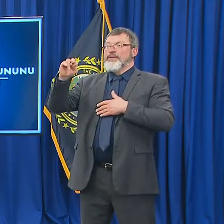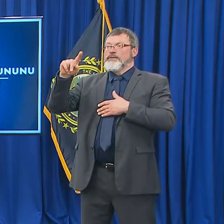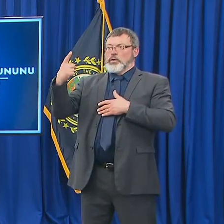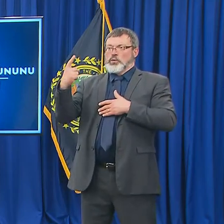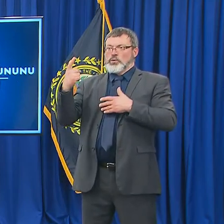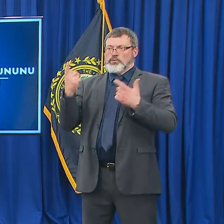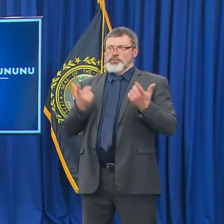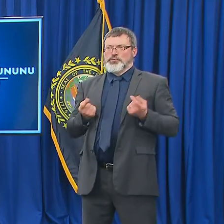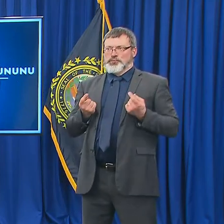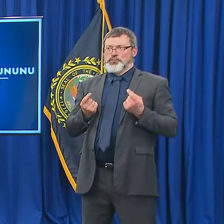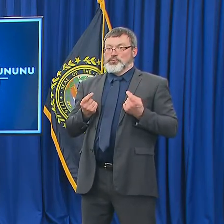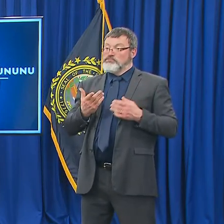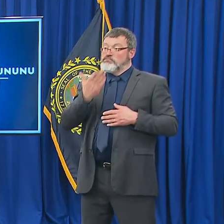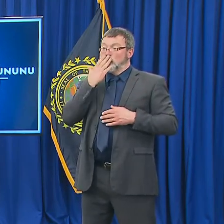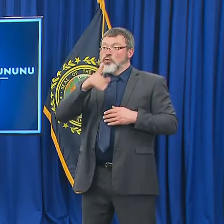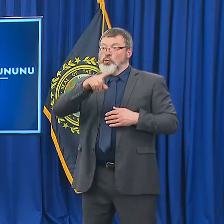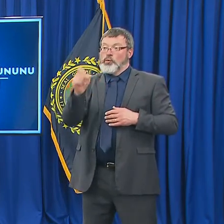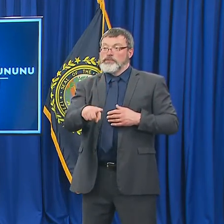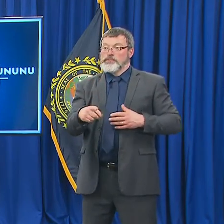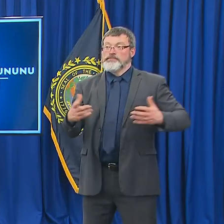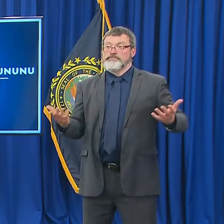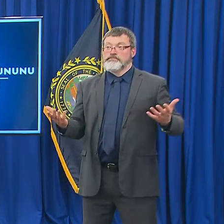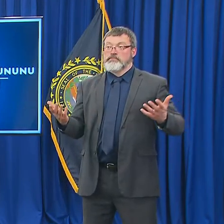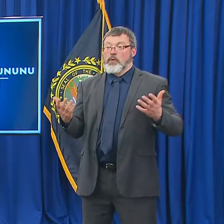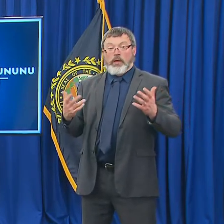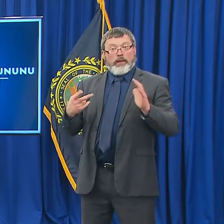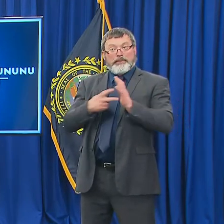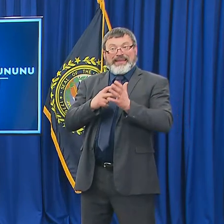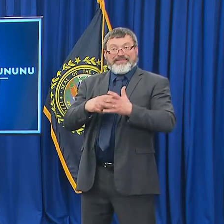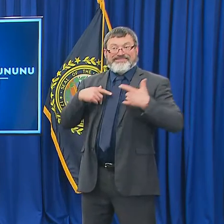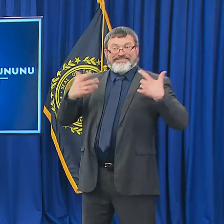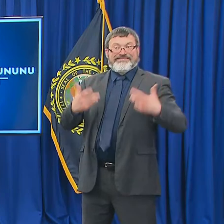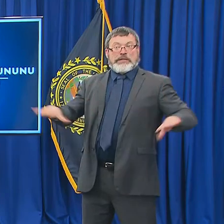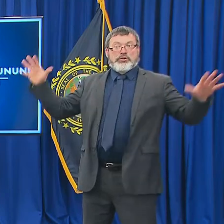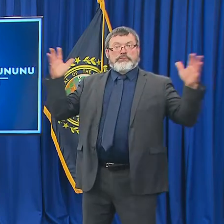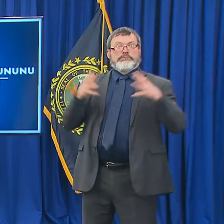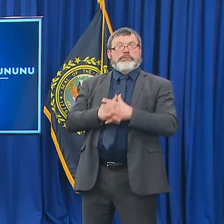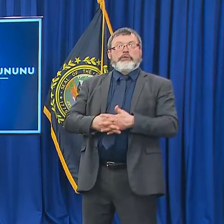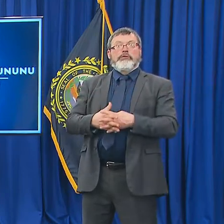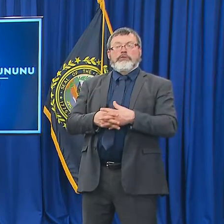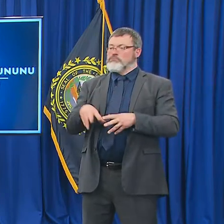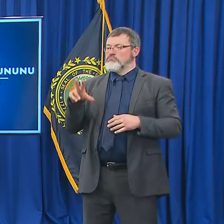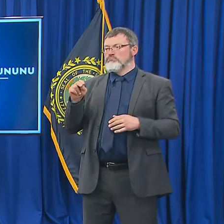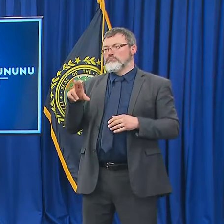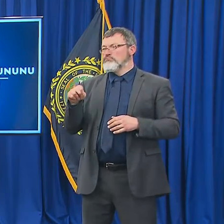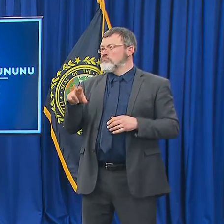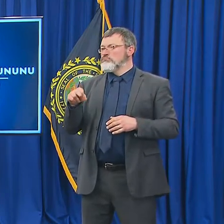we've been using out of our cares Act funding will not be there but again, that doesn't mean that we're going to hold back.